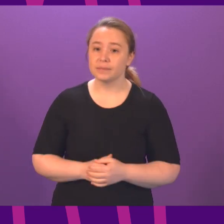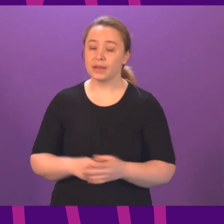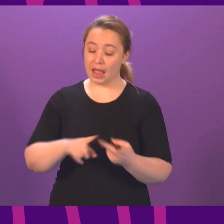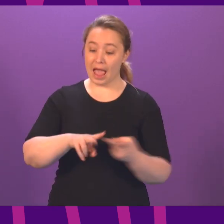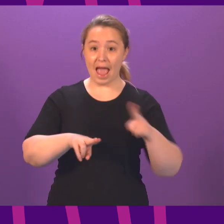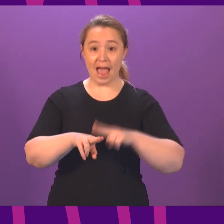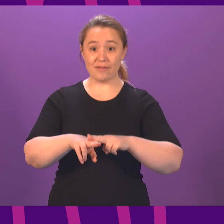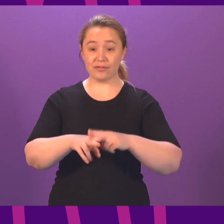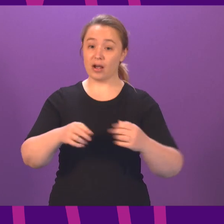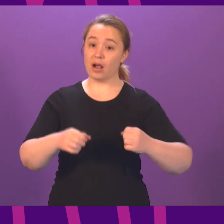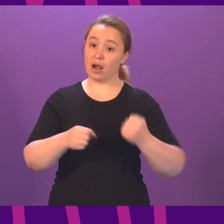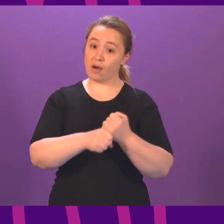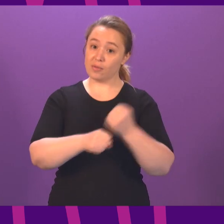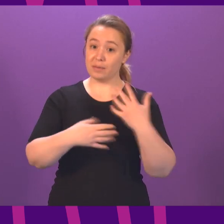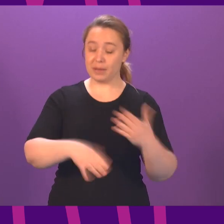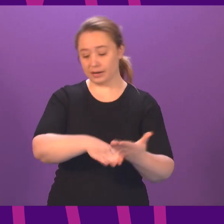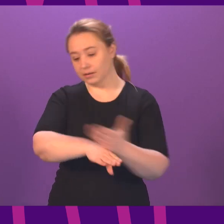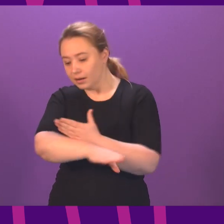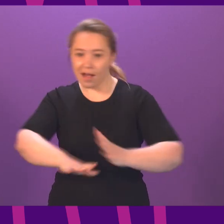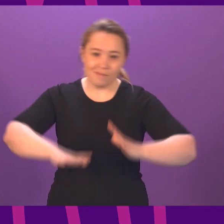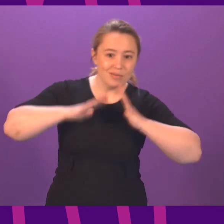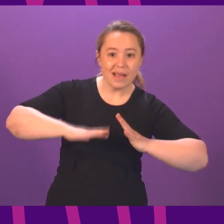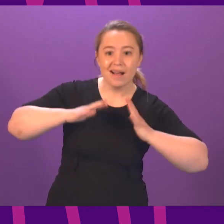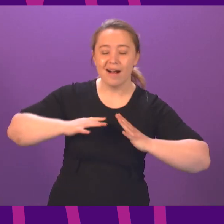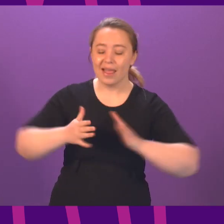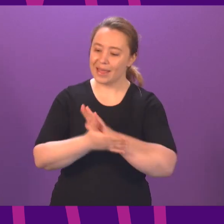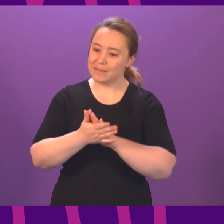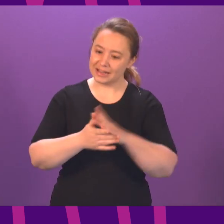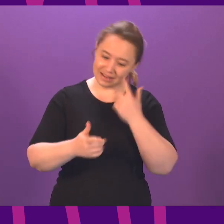we would have been in a better position to respond, whatever the virus was.